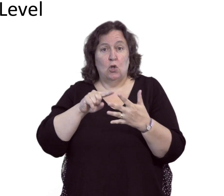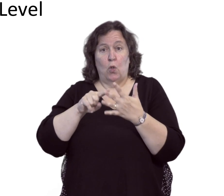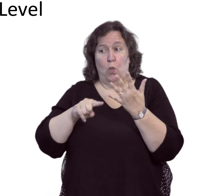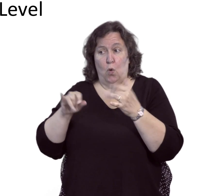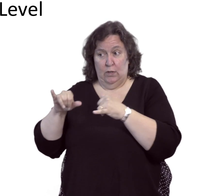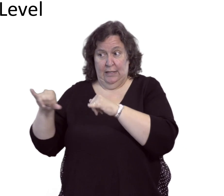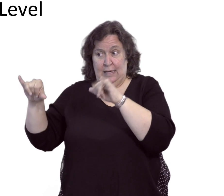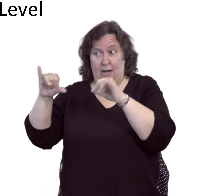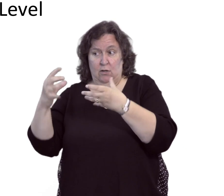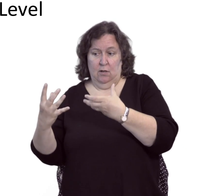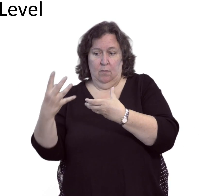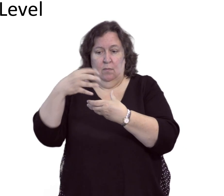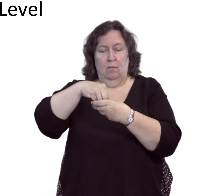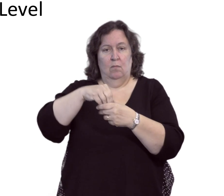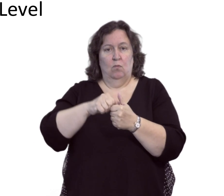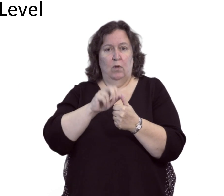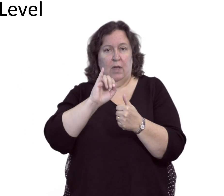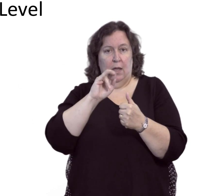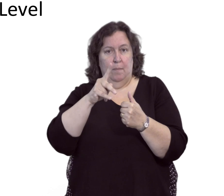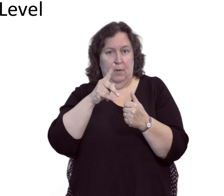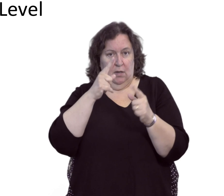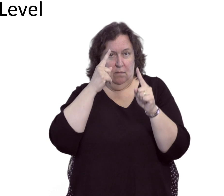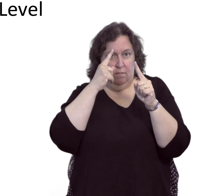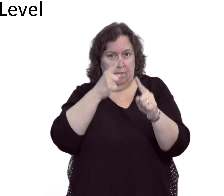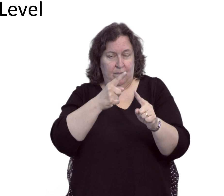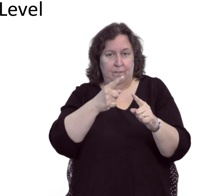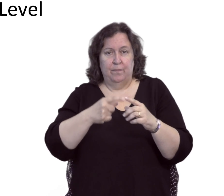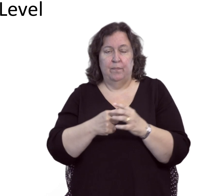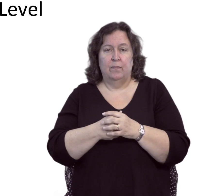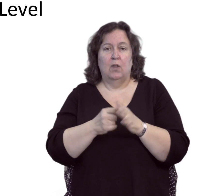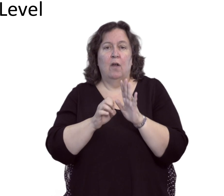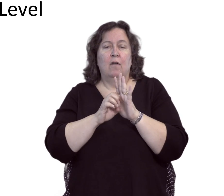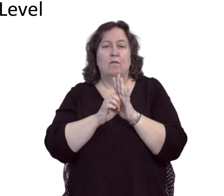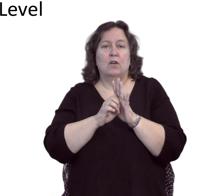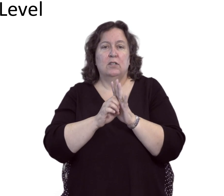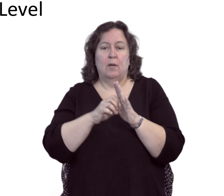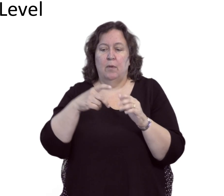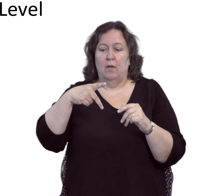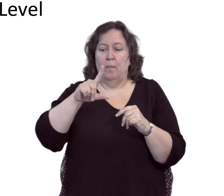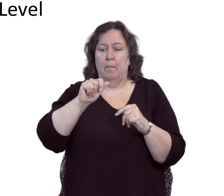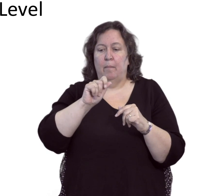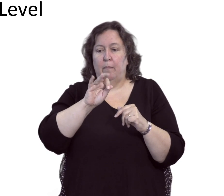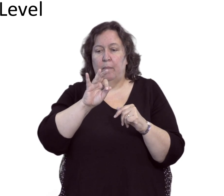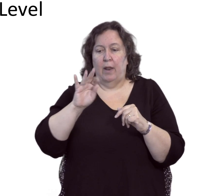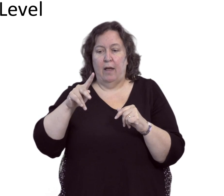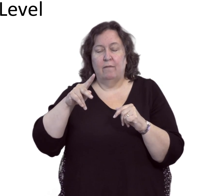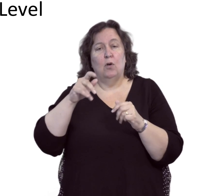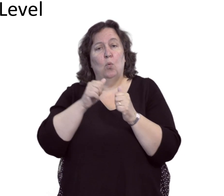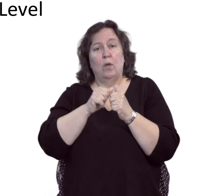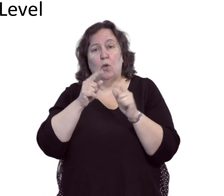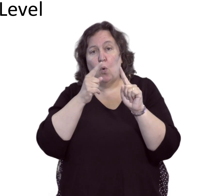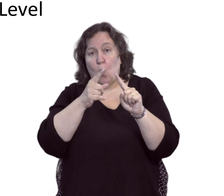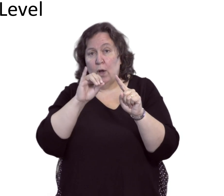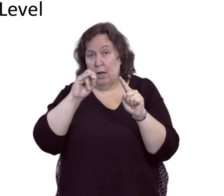These standards can be woven in with information. Examples of PLAAFPs with goals and objectives